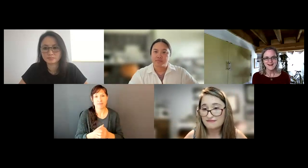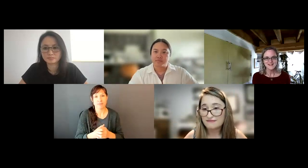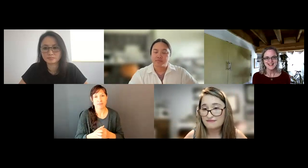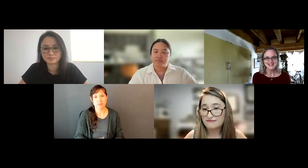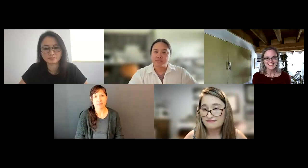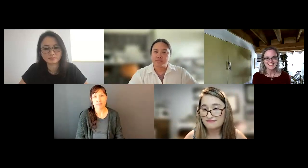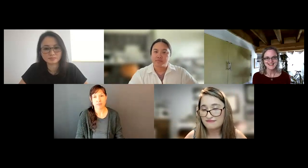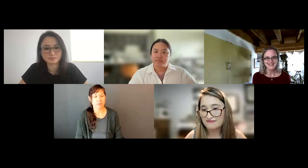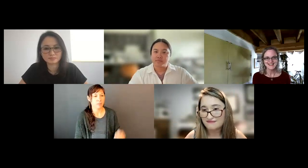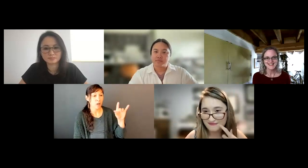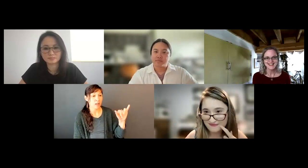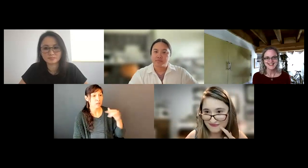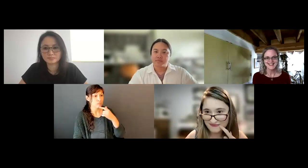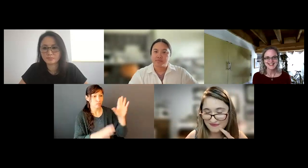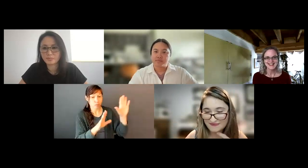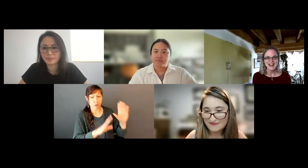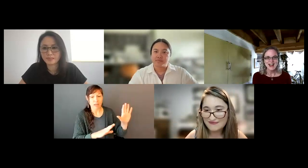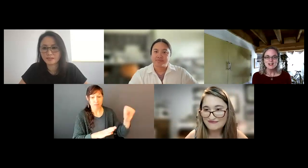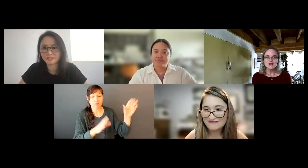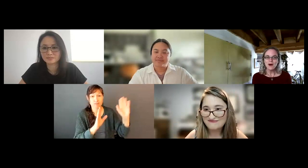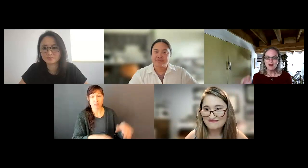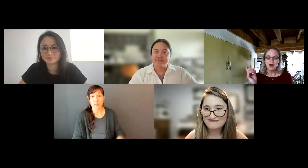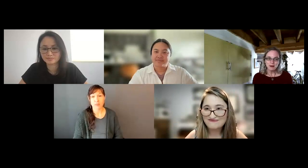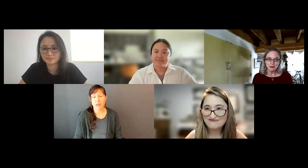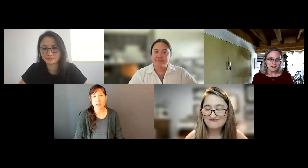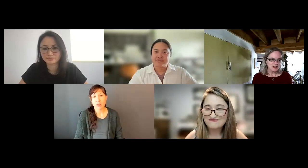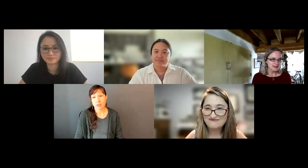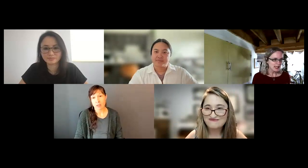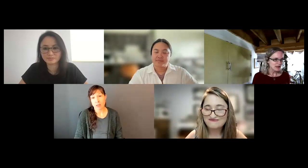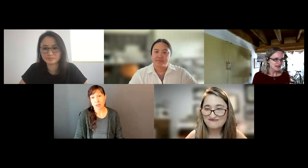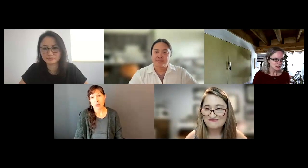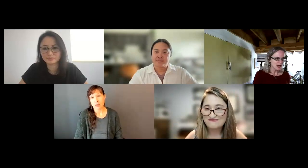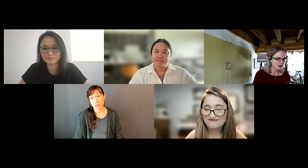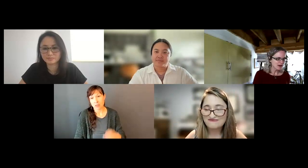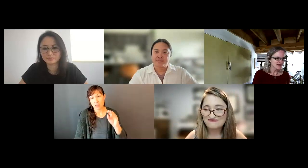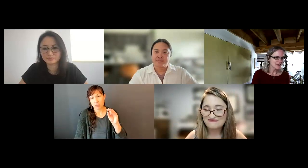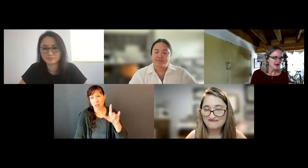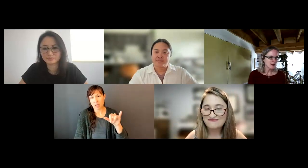Yeah. Fantastic. Great. So a question came in the chat box